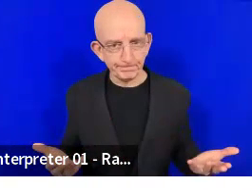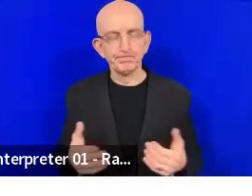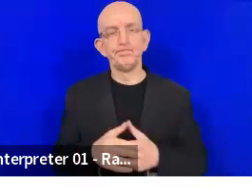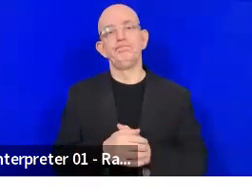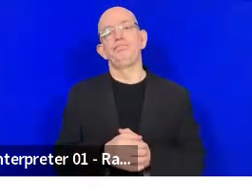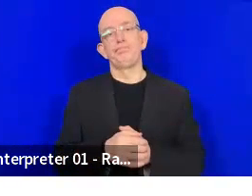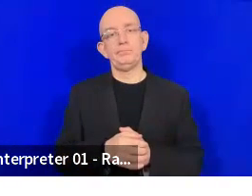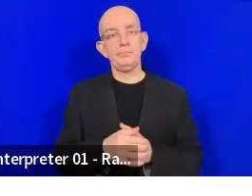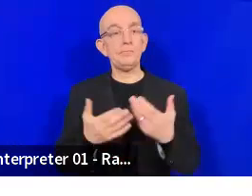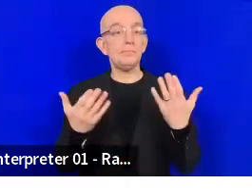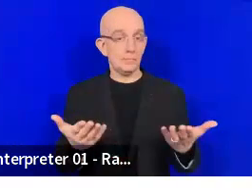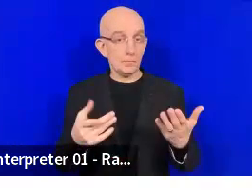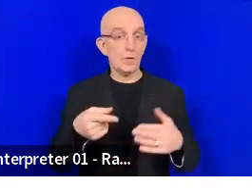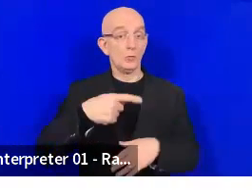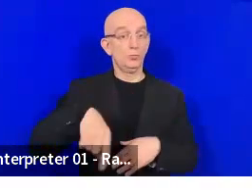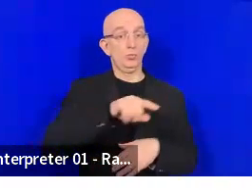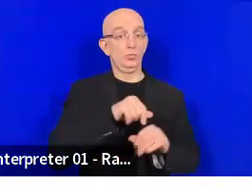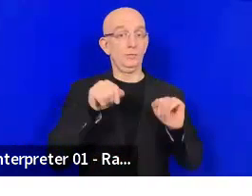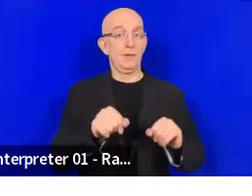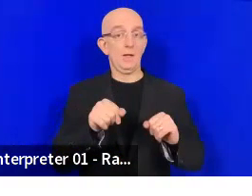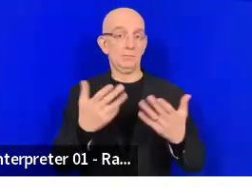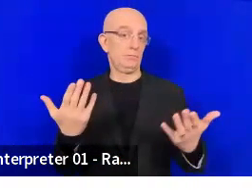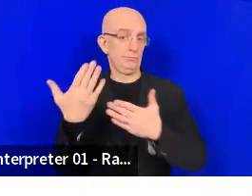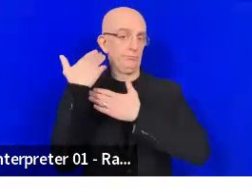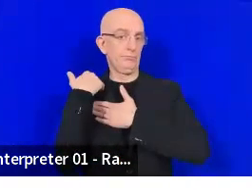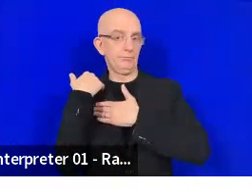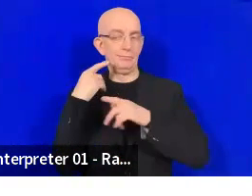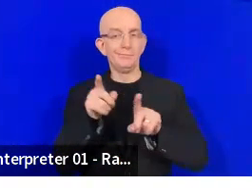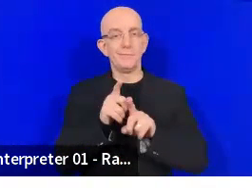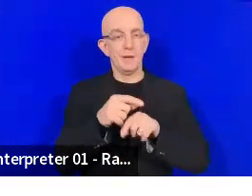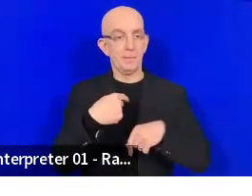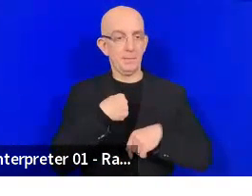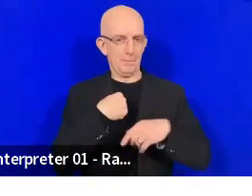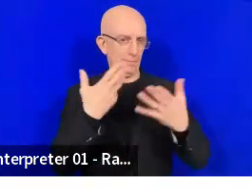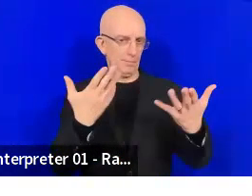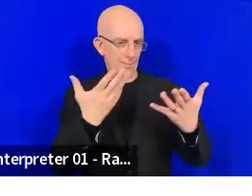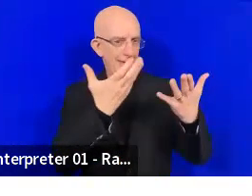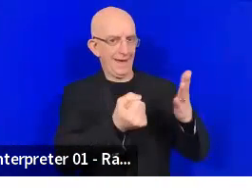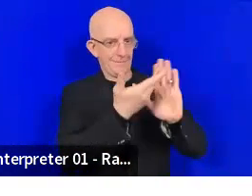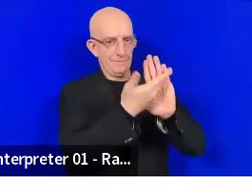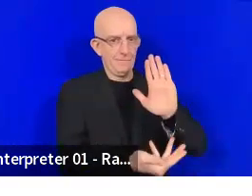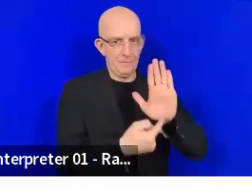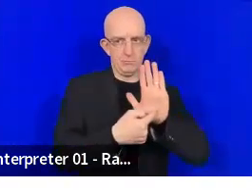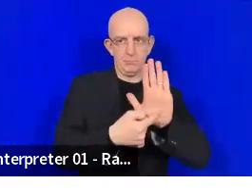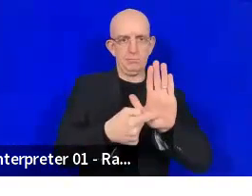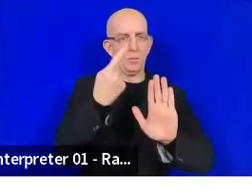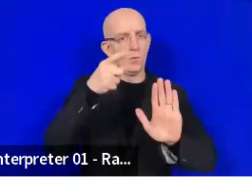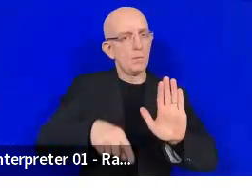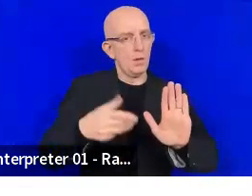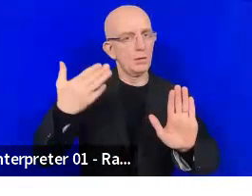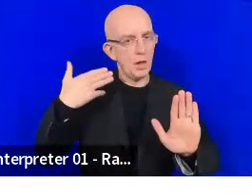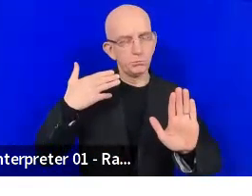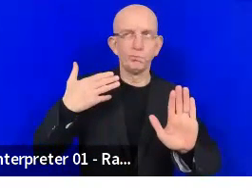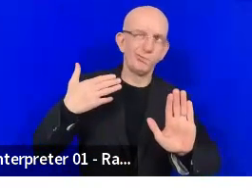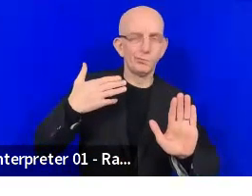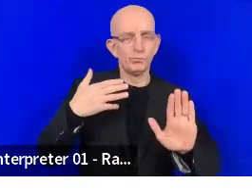So, we launched it last month, late last month on the 27th, and it's available on the UHC2023